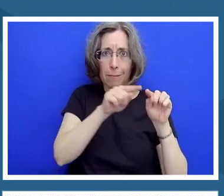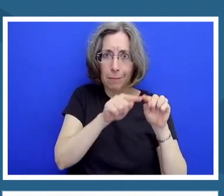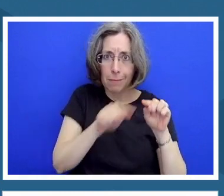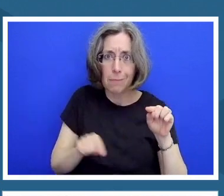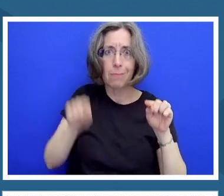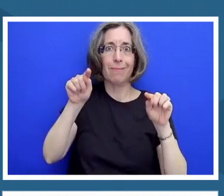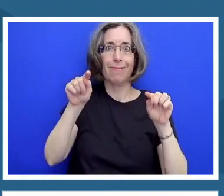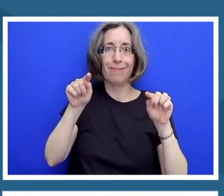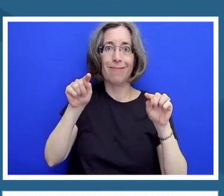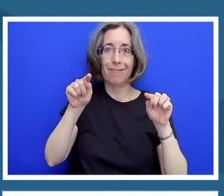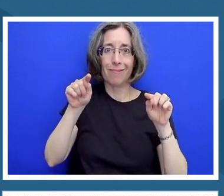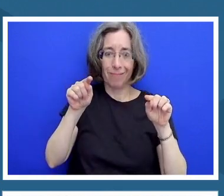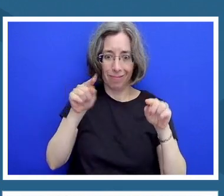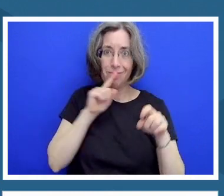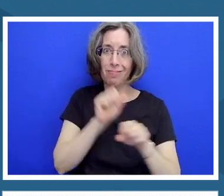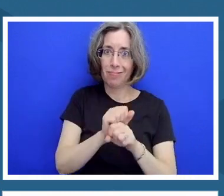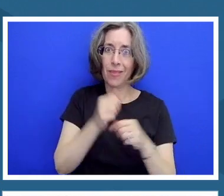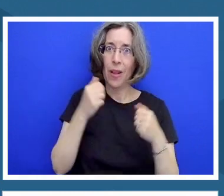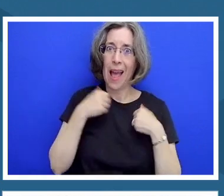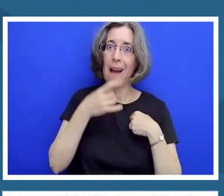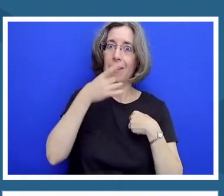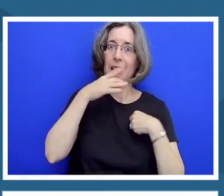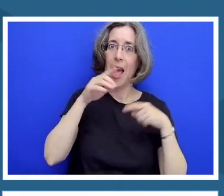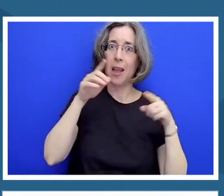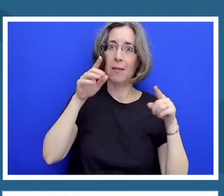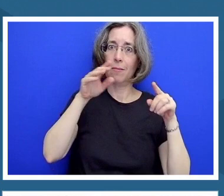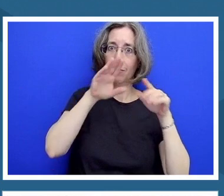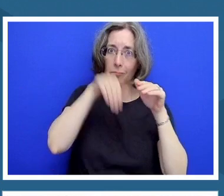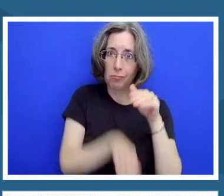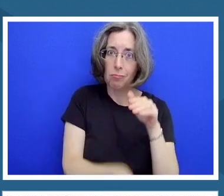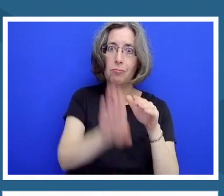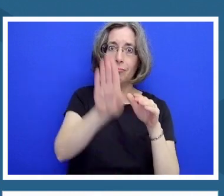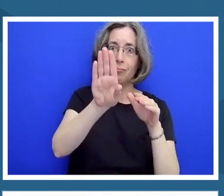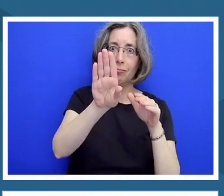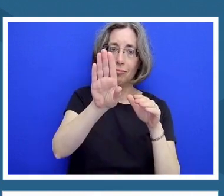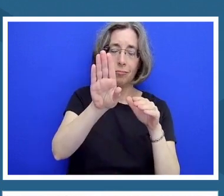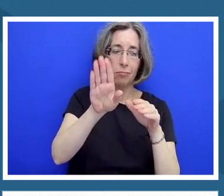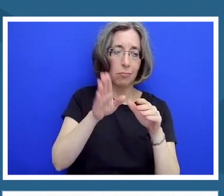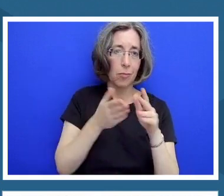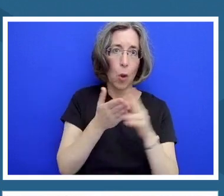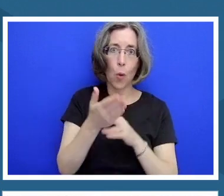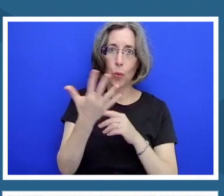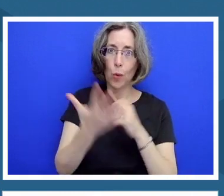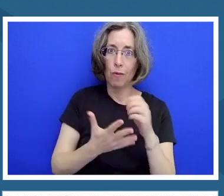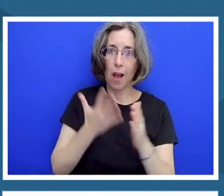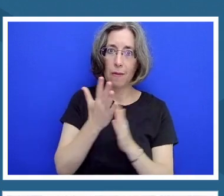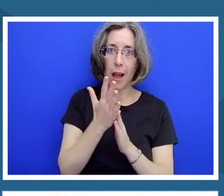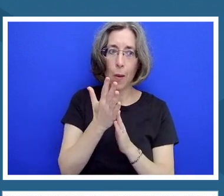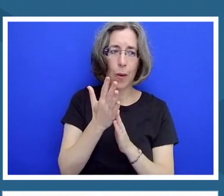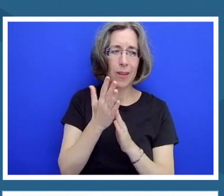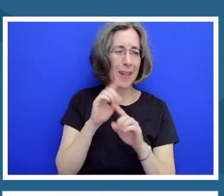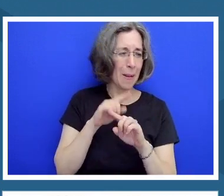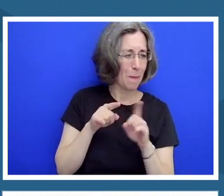over time although it definitely